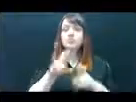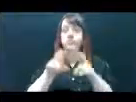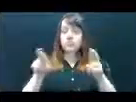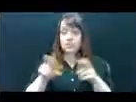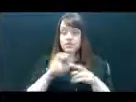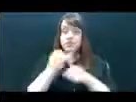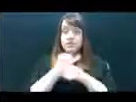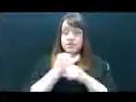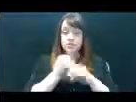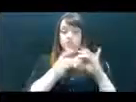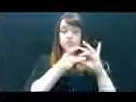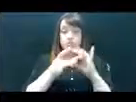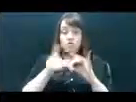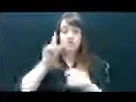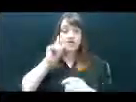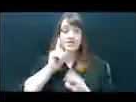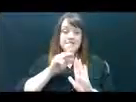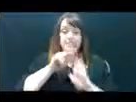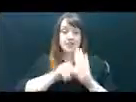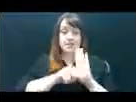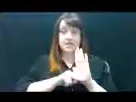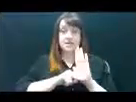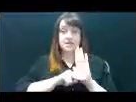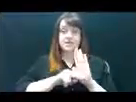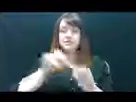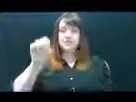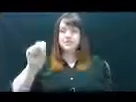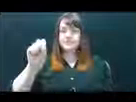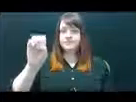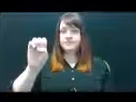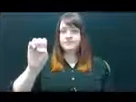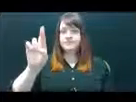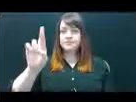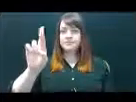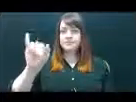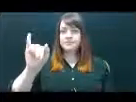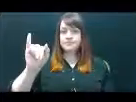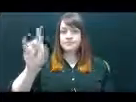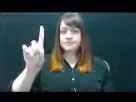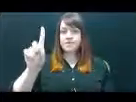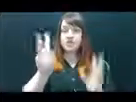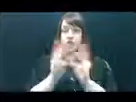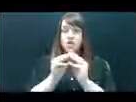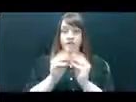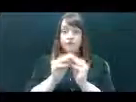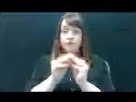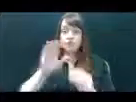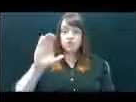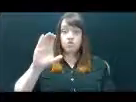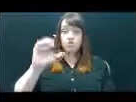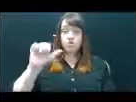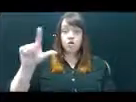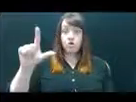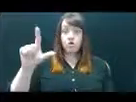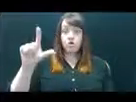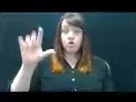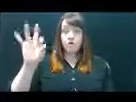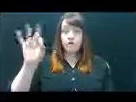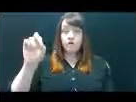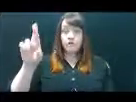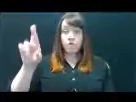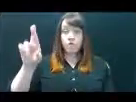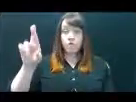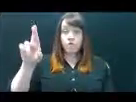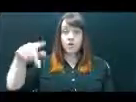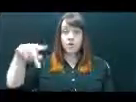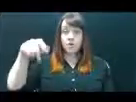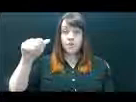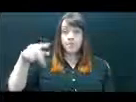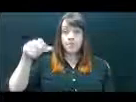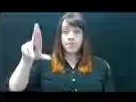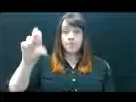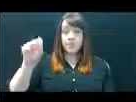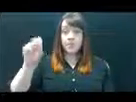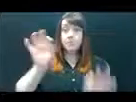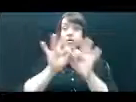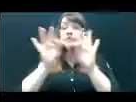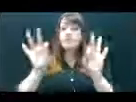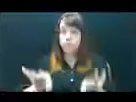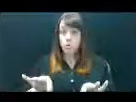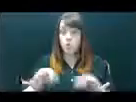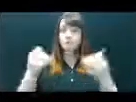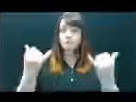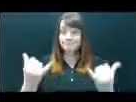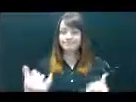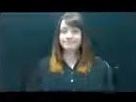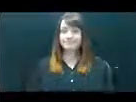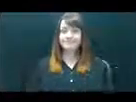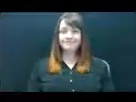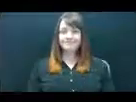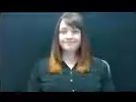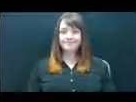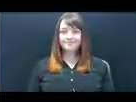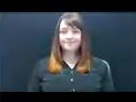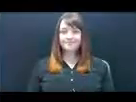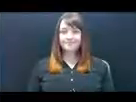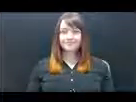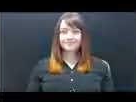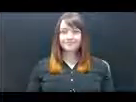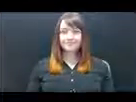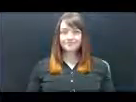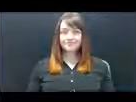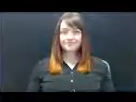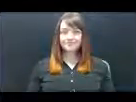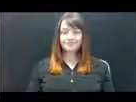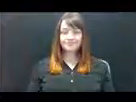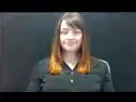on Deafness, or SERID, Conference Call for Papers Form.